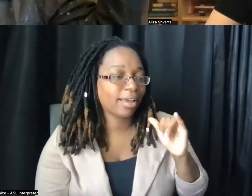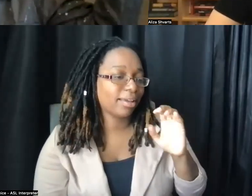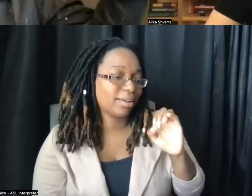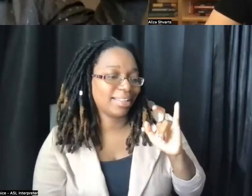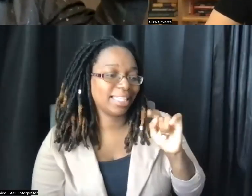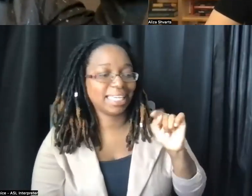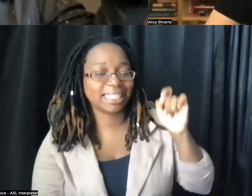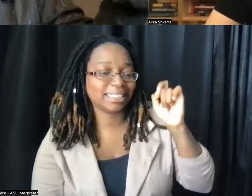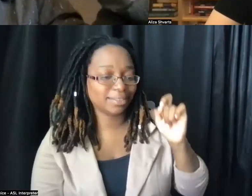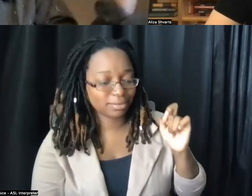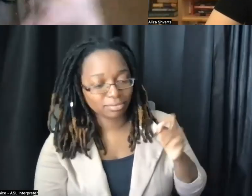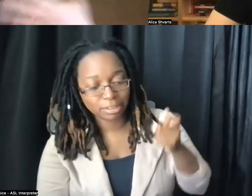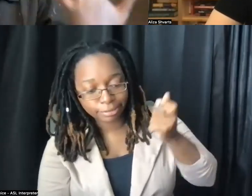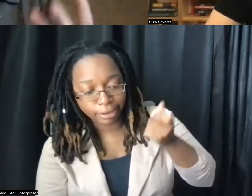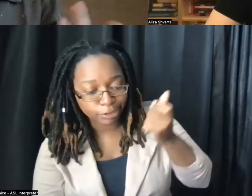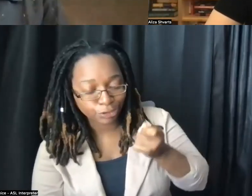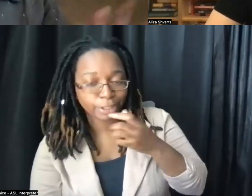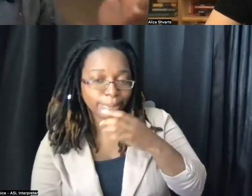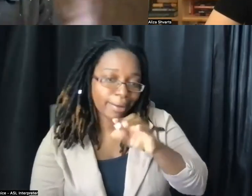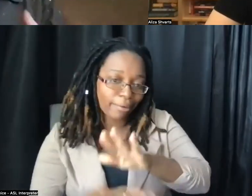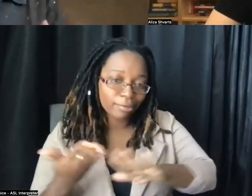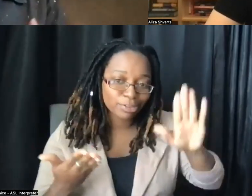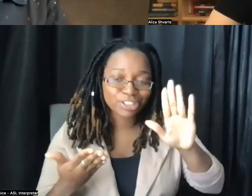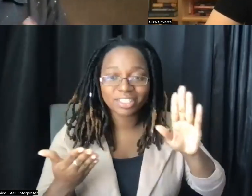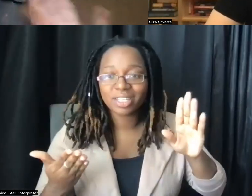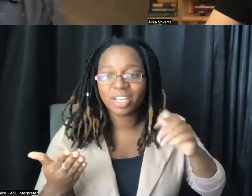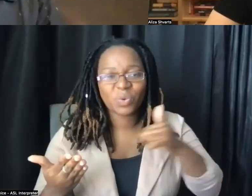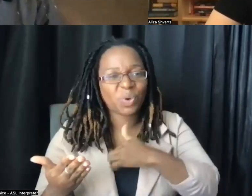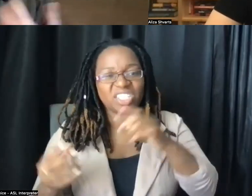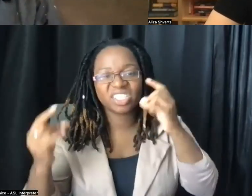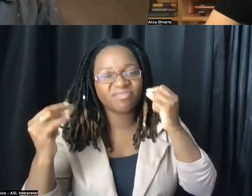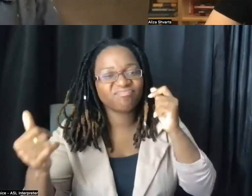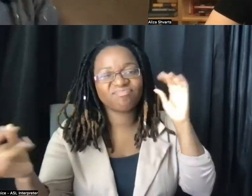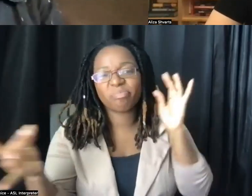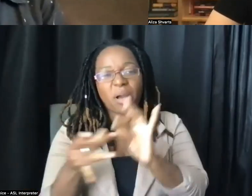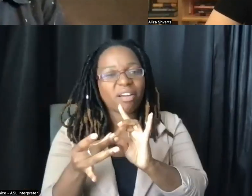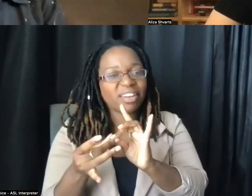went on to heavily education, scholarships and colleges, right? We bonded